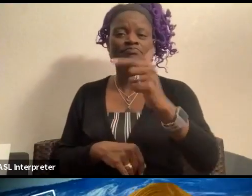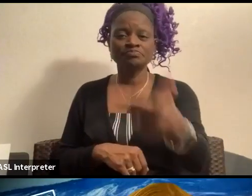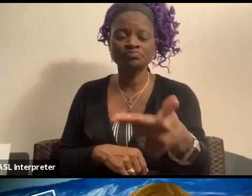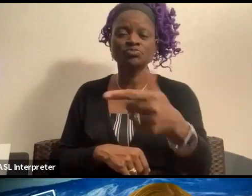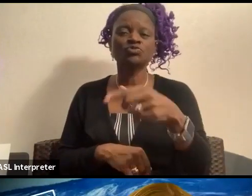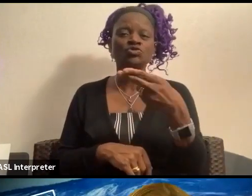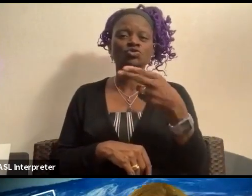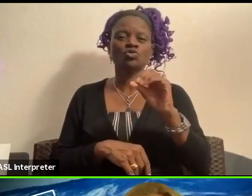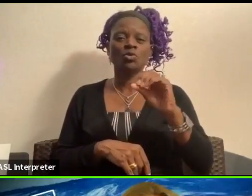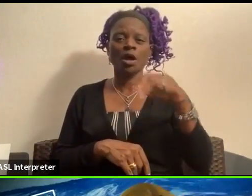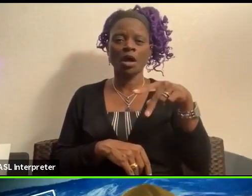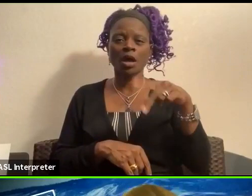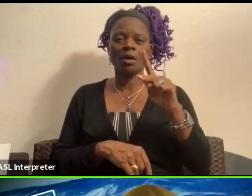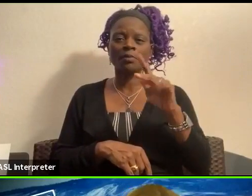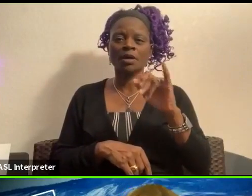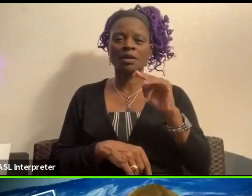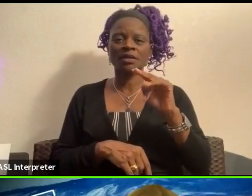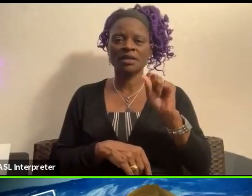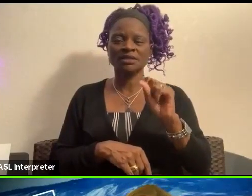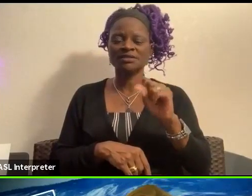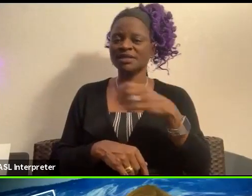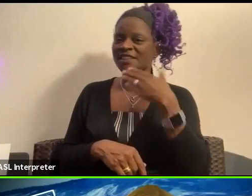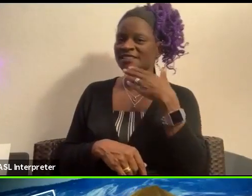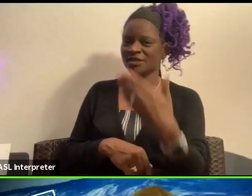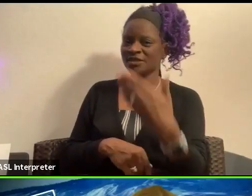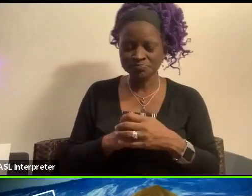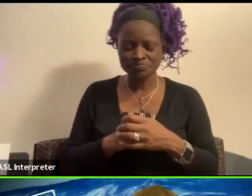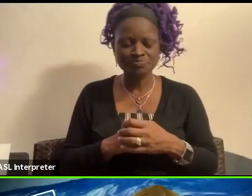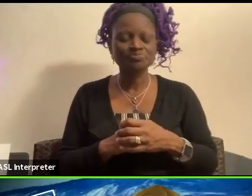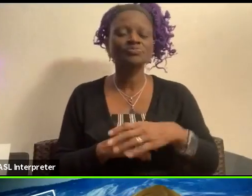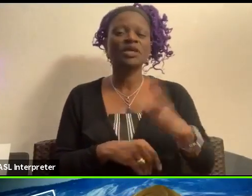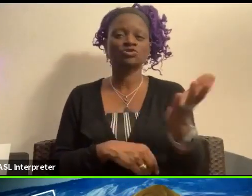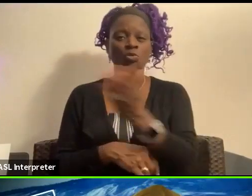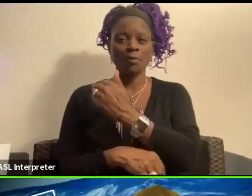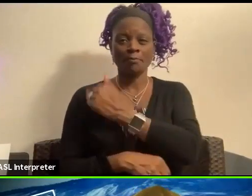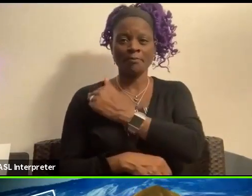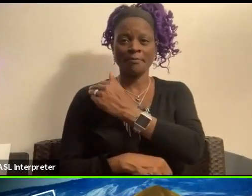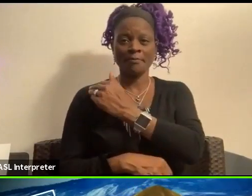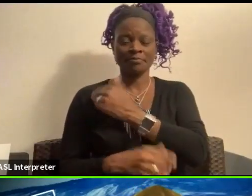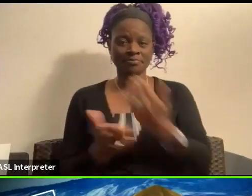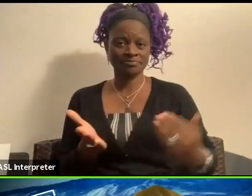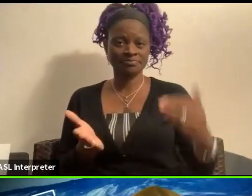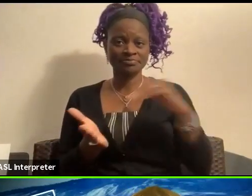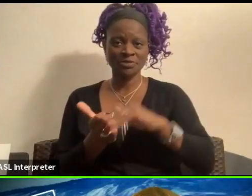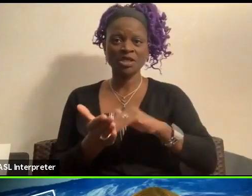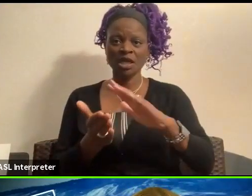Thank you so much, Dr. Chandy. And as a reminder again to our viewers, we will be taking questions in real time and